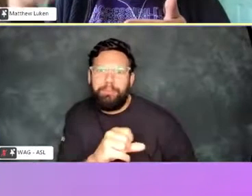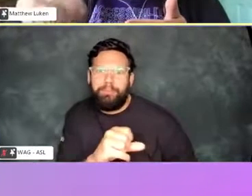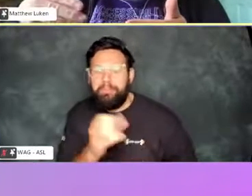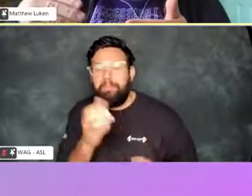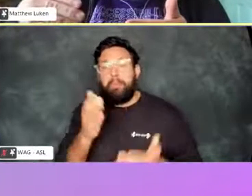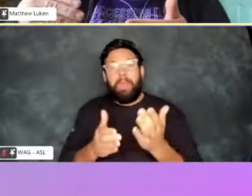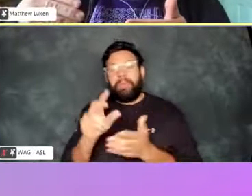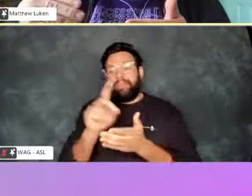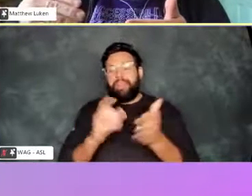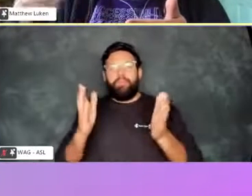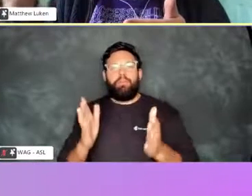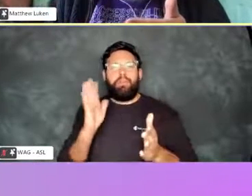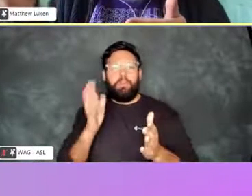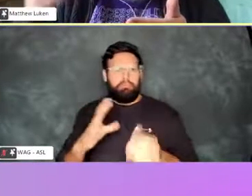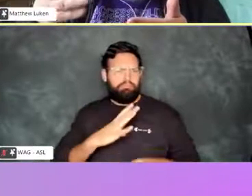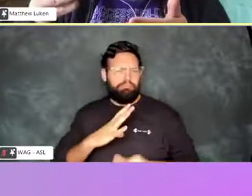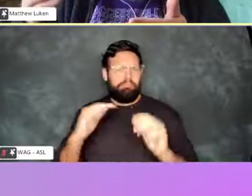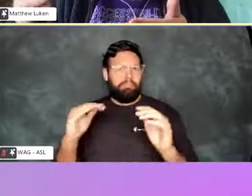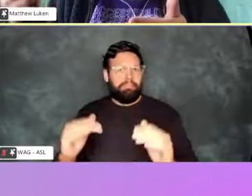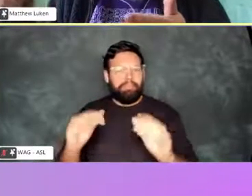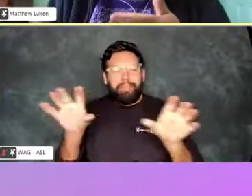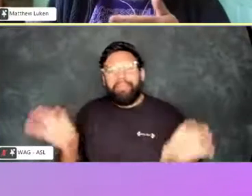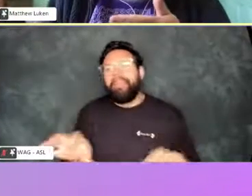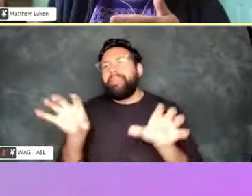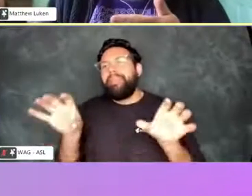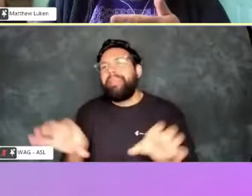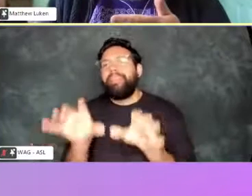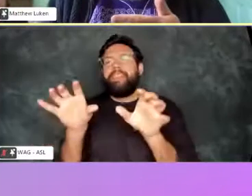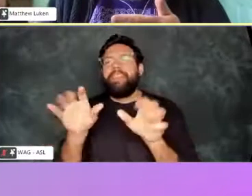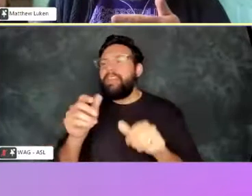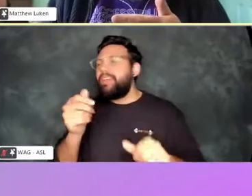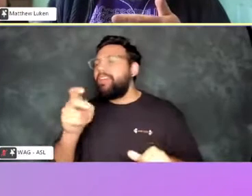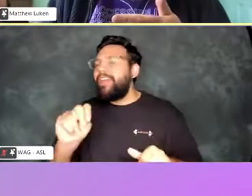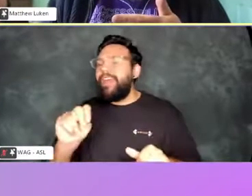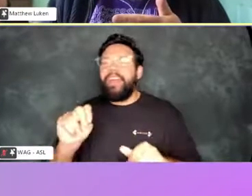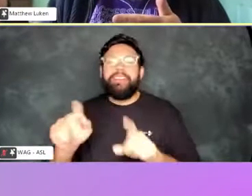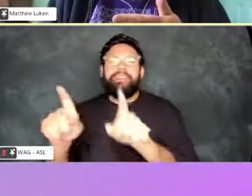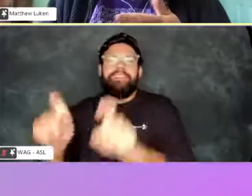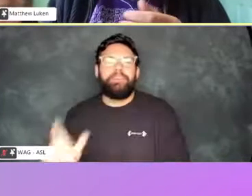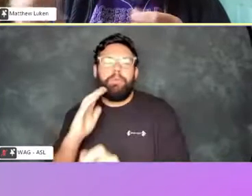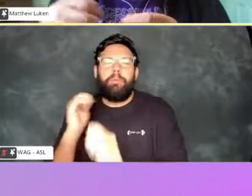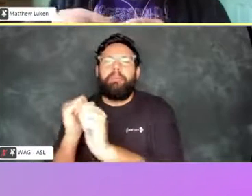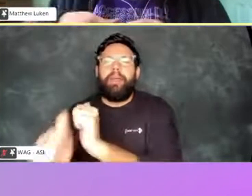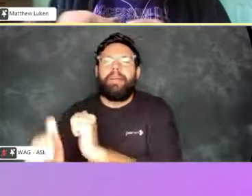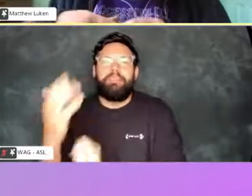is going to make the assumption, the developer is going to make a choice to make it decorative when it wasn't meant to be, and then the tester is going